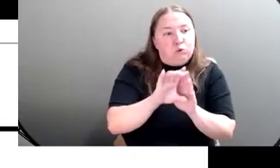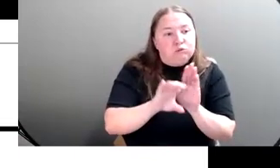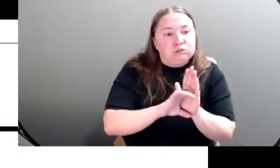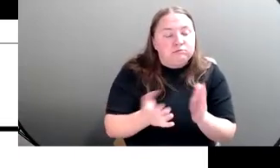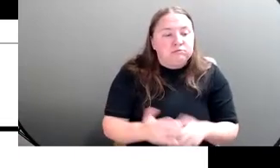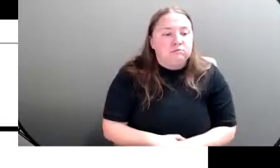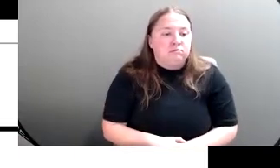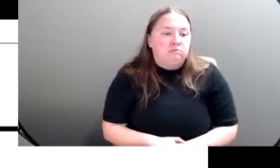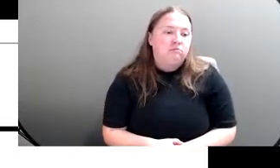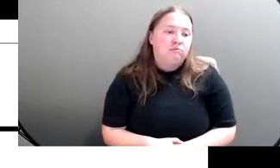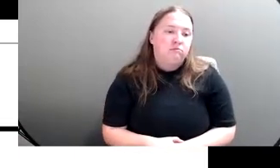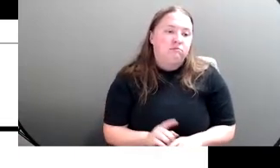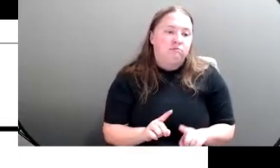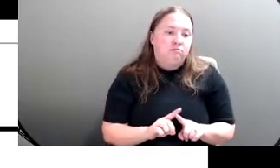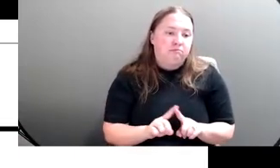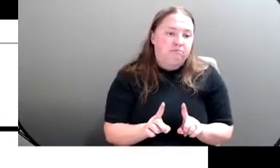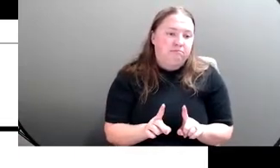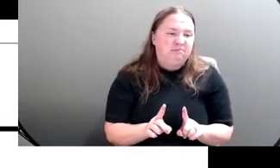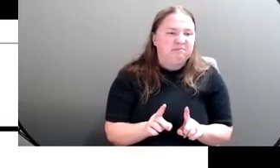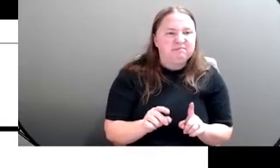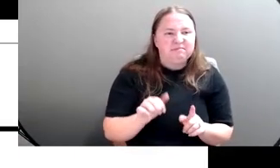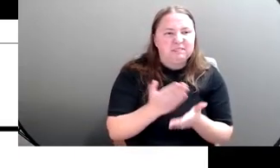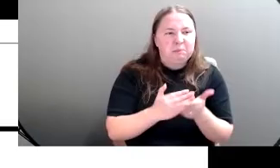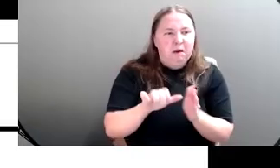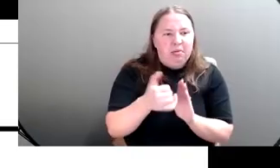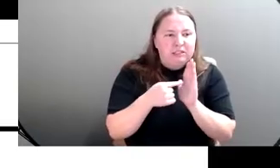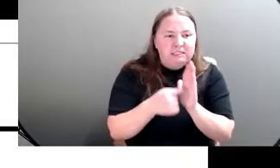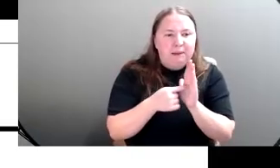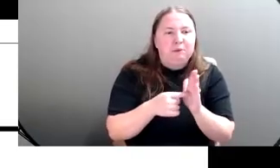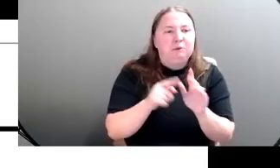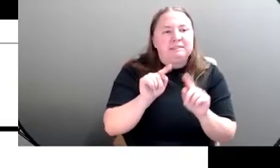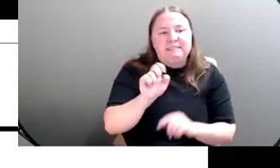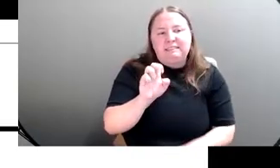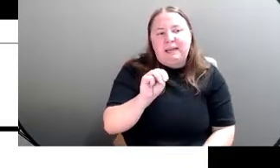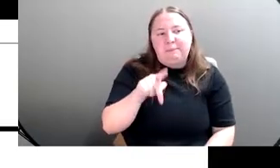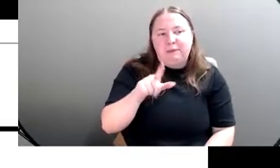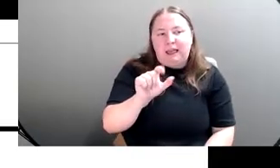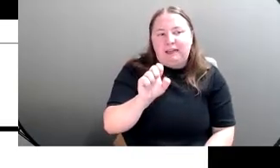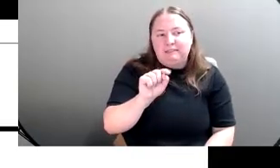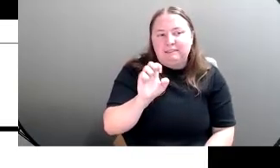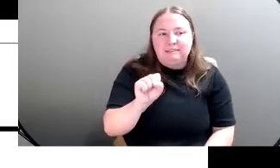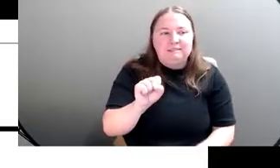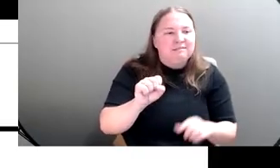But there are again there are some more, examples of templates available. And in the faculty hub.